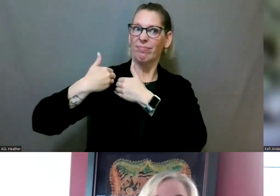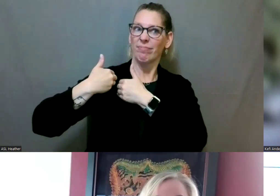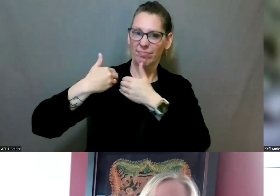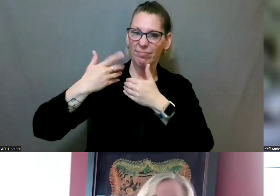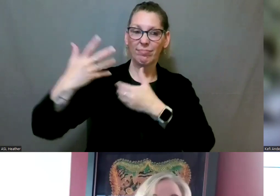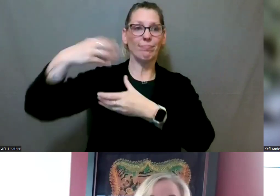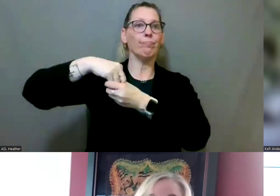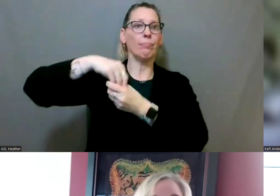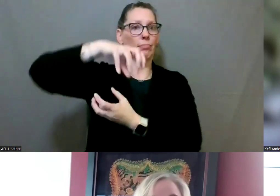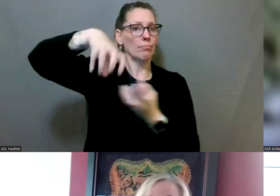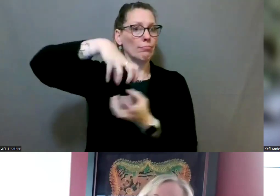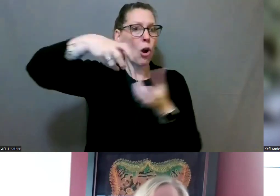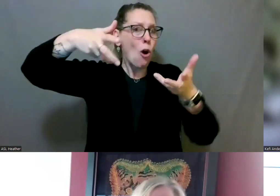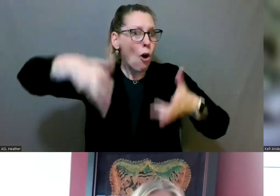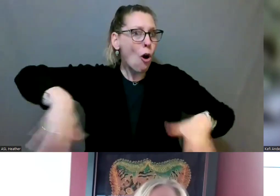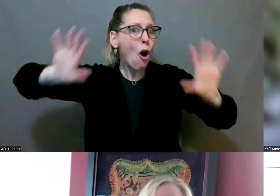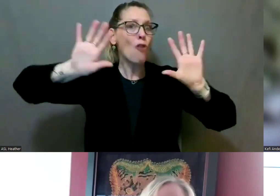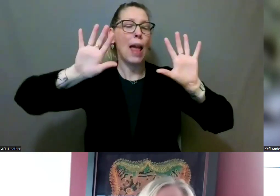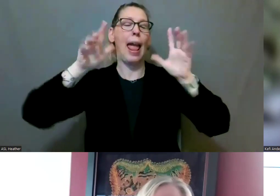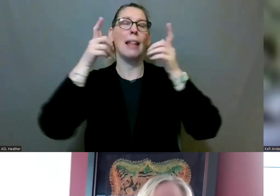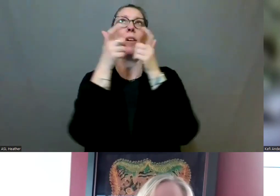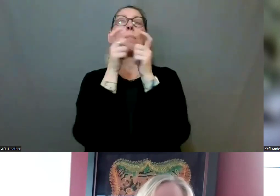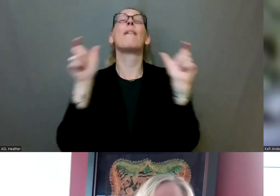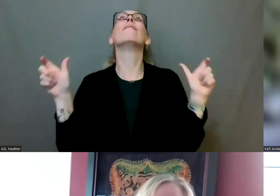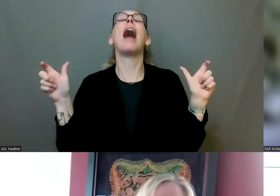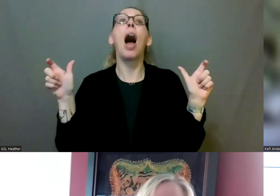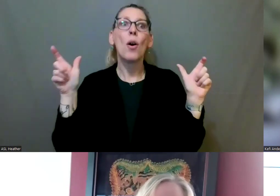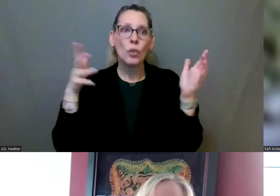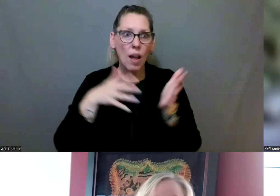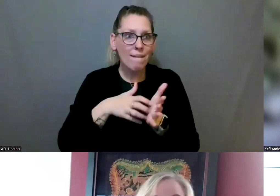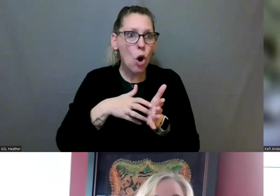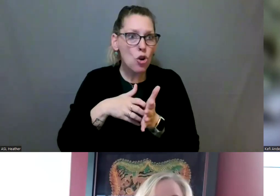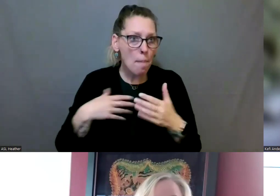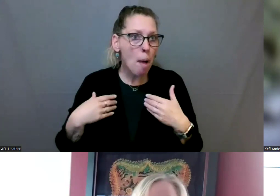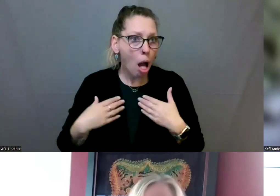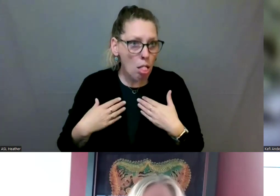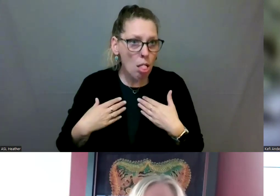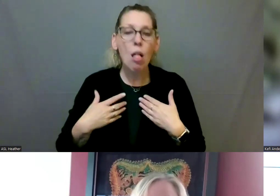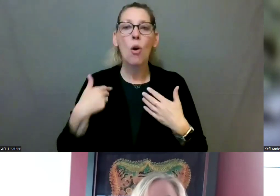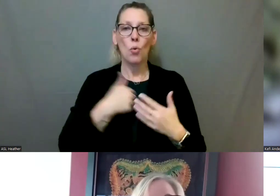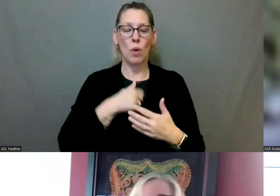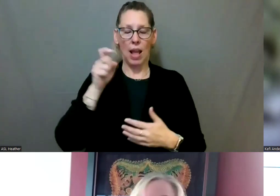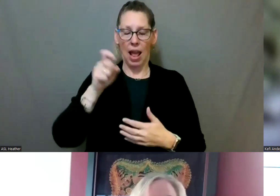mix of what is already profoundly, profoundly vulnerable, and we have to be thinking, holding